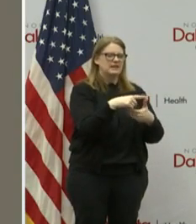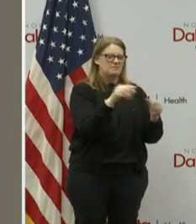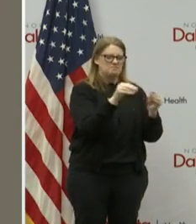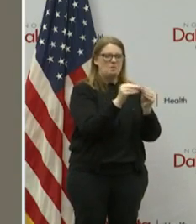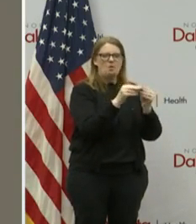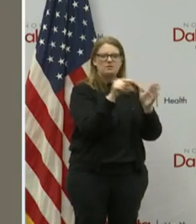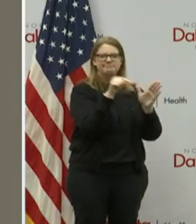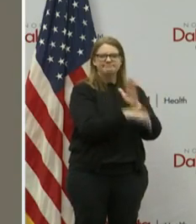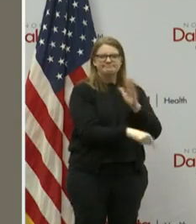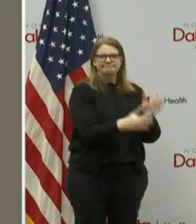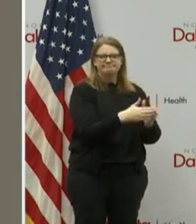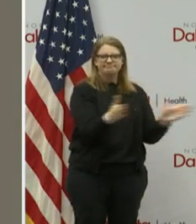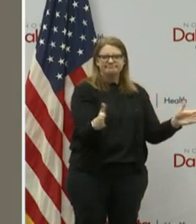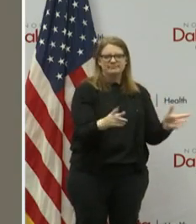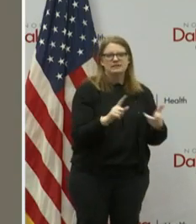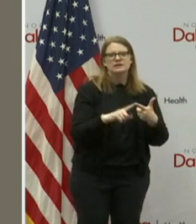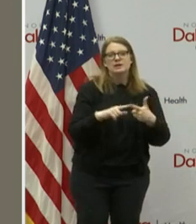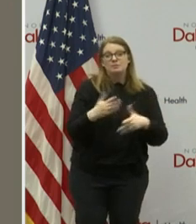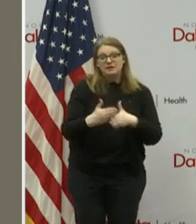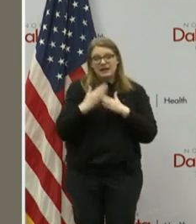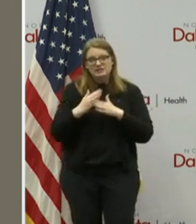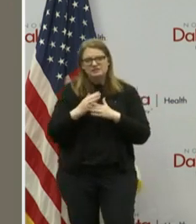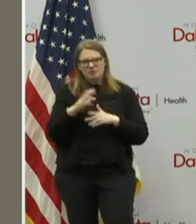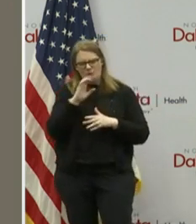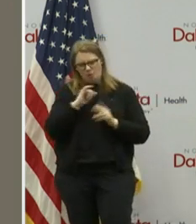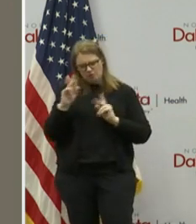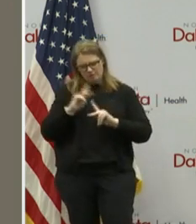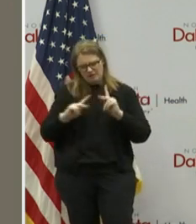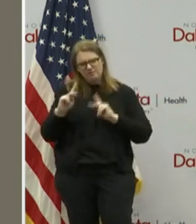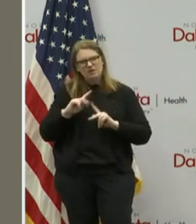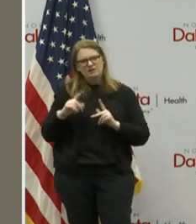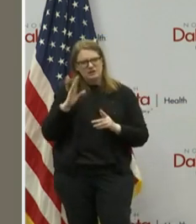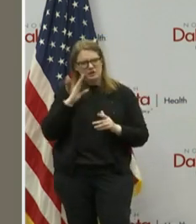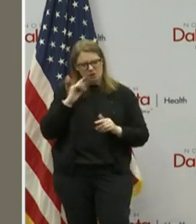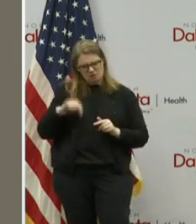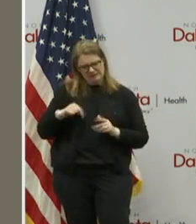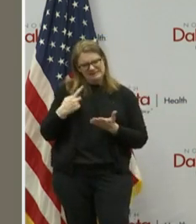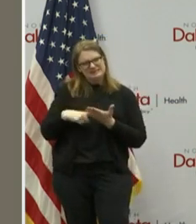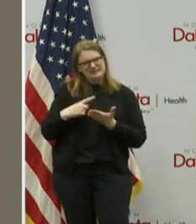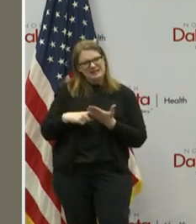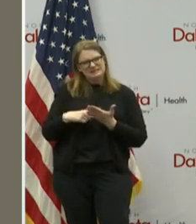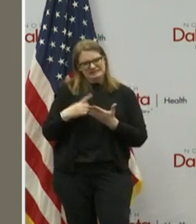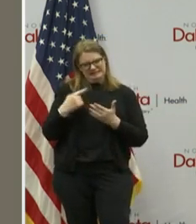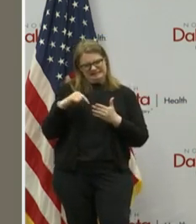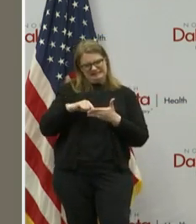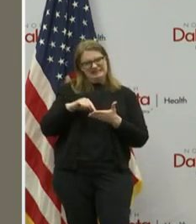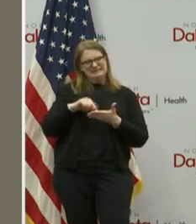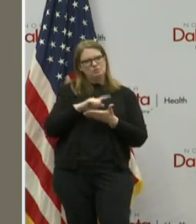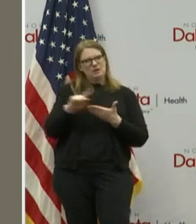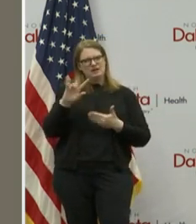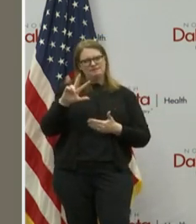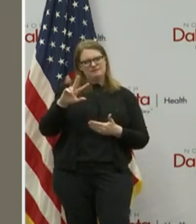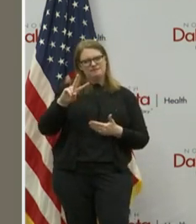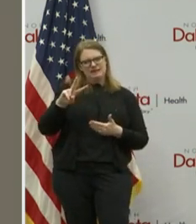WE WILL HAVE MORE TO SAY ABOUT THAT TOMORROW IN ADDITION TO OUR ANNOUNCEMENT YESTERDAY. PROTECTIONS FOR THE MOST VULNERABLE. WE ANNOUNCED THAT EARLIER IN